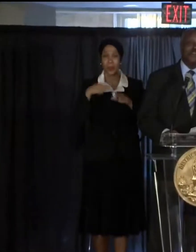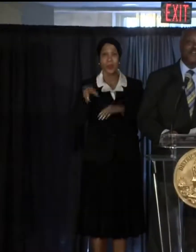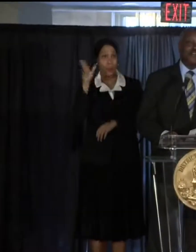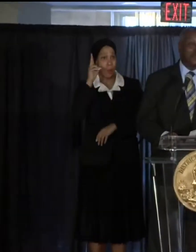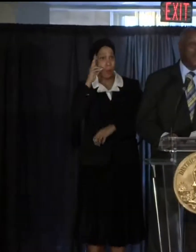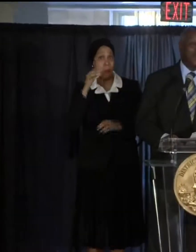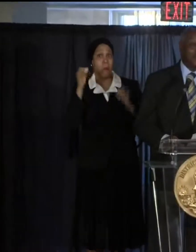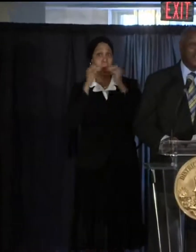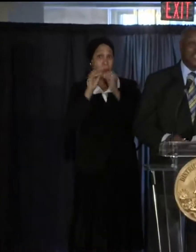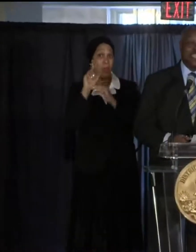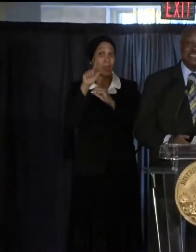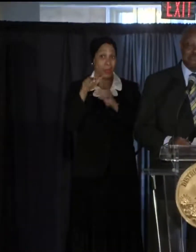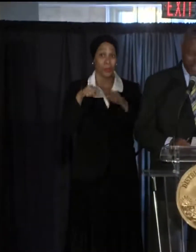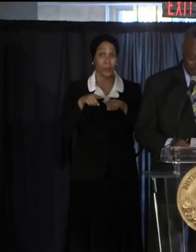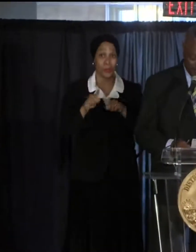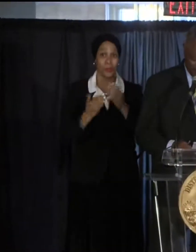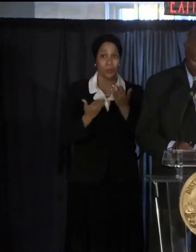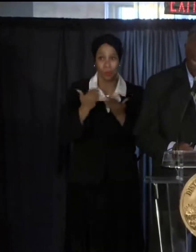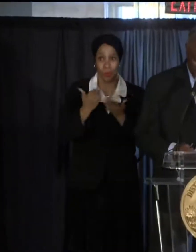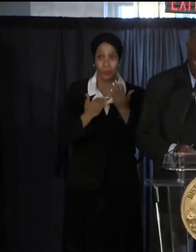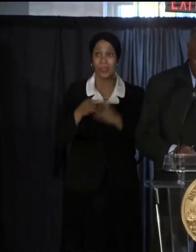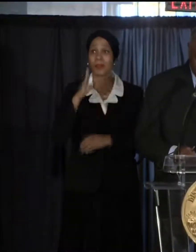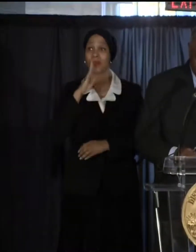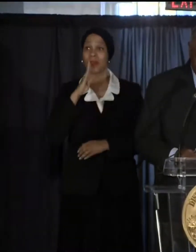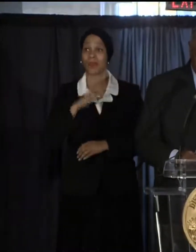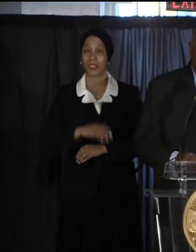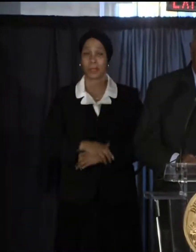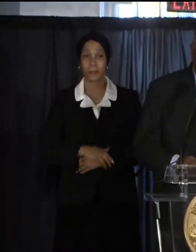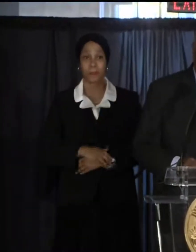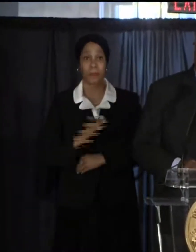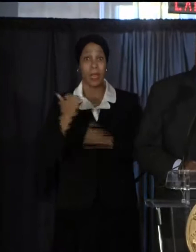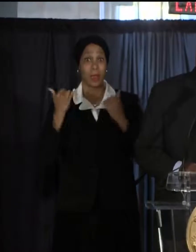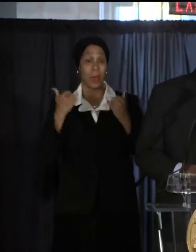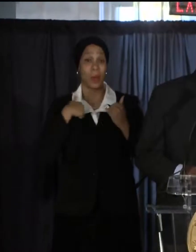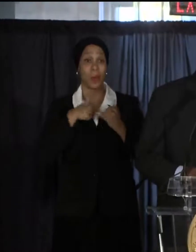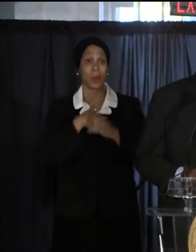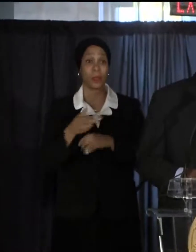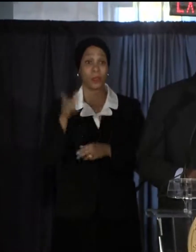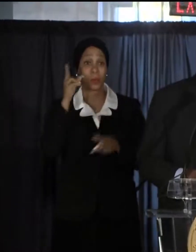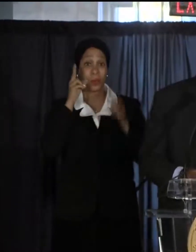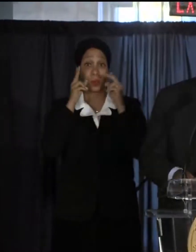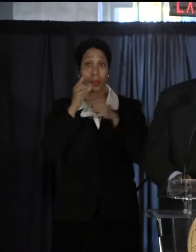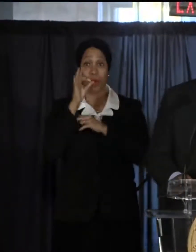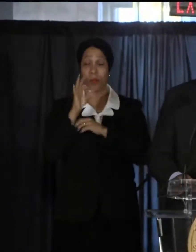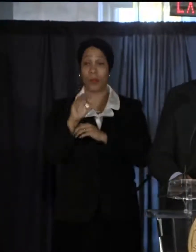OF HER WHILE WE ARE EATING BREAKFAST. NEXT WE'RE GOING TO HEAR FROM THE REVEREND THOMAS BOWEN WITH